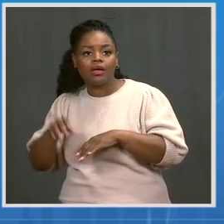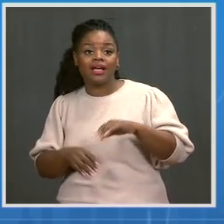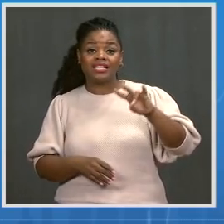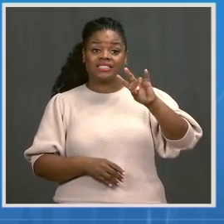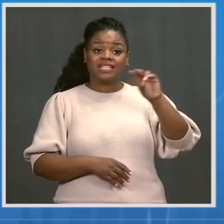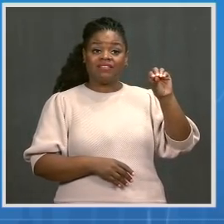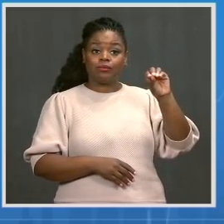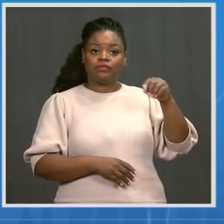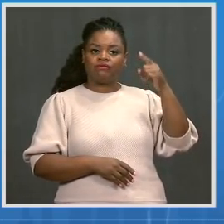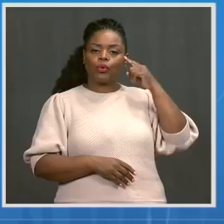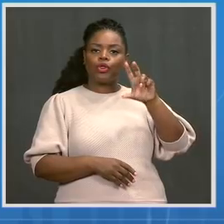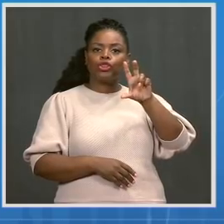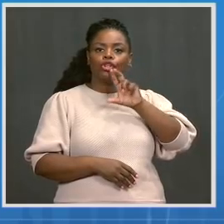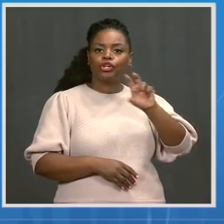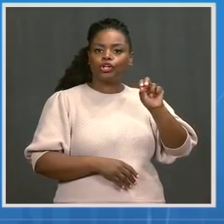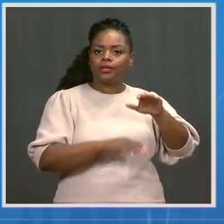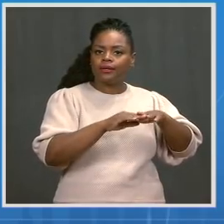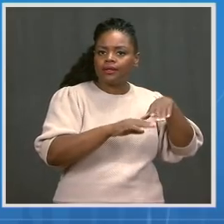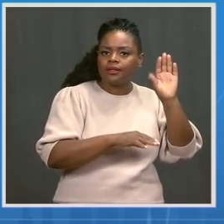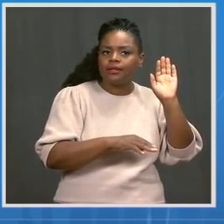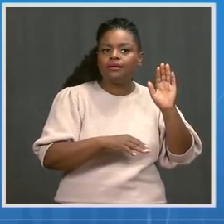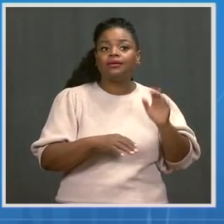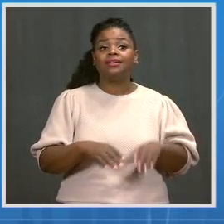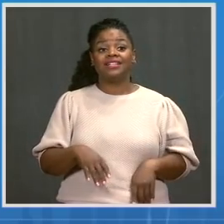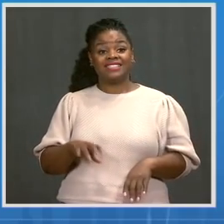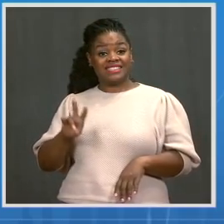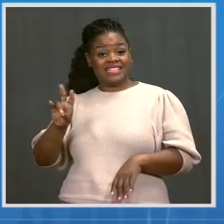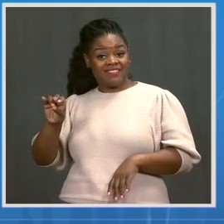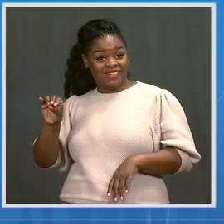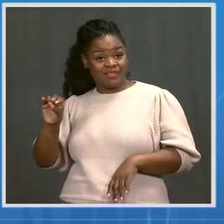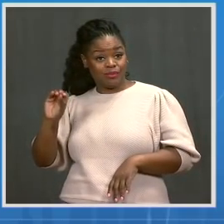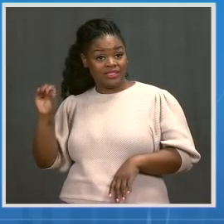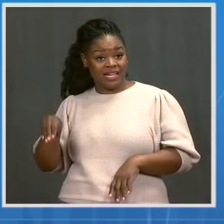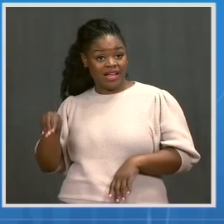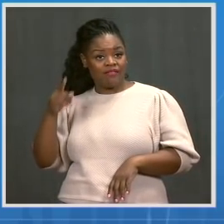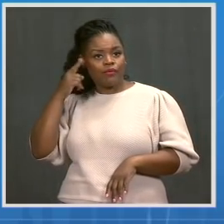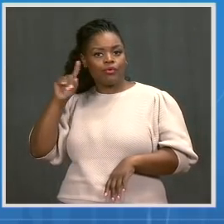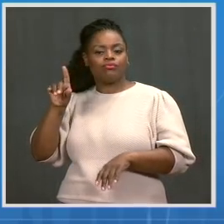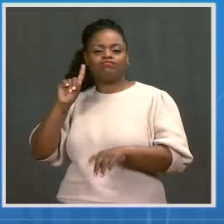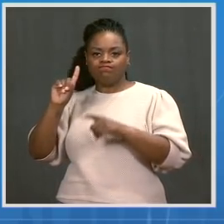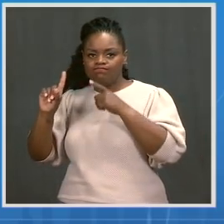We will meet the 70 percent goal for ages 27 and older by end of July 4th weekend,